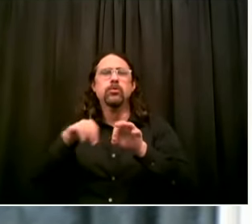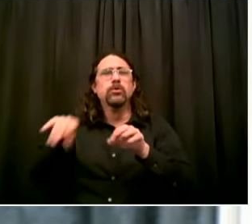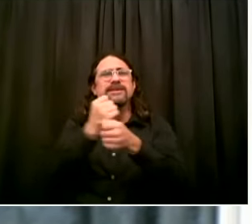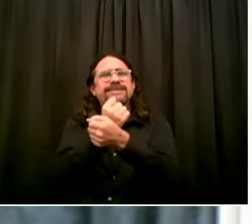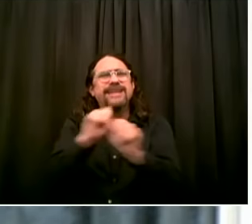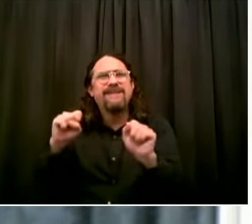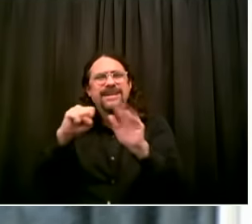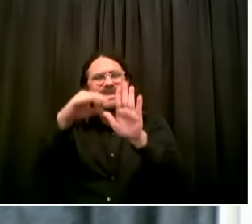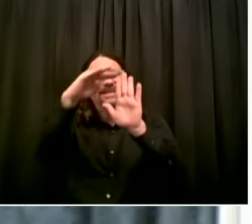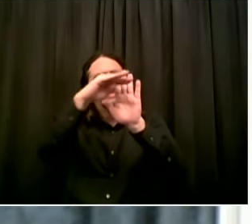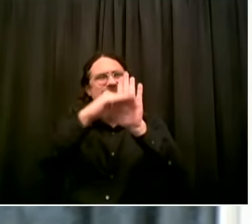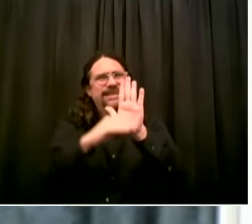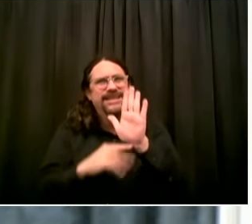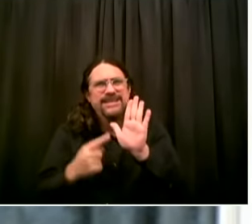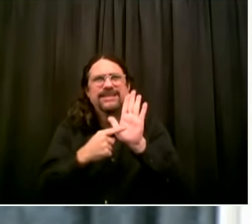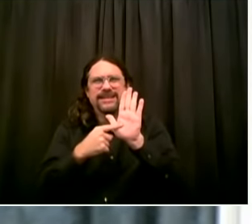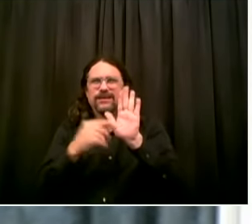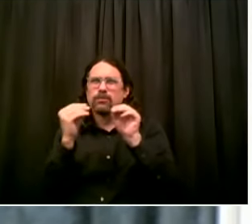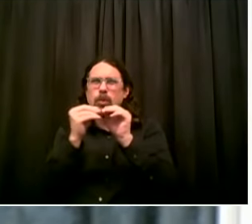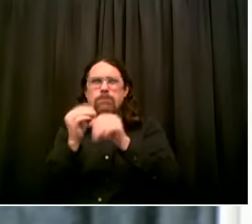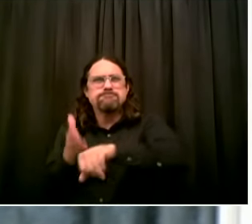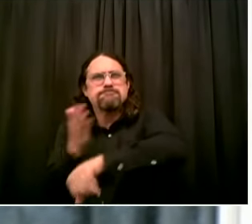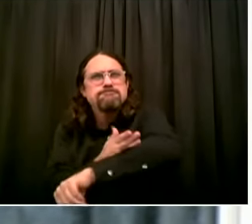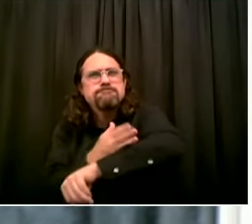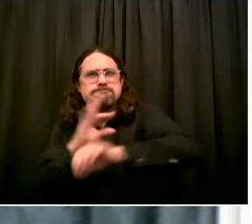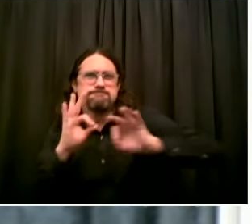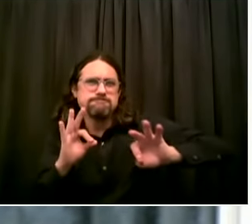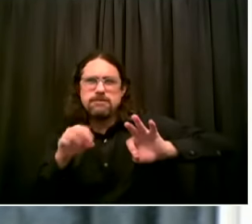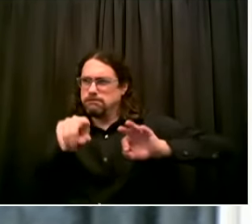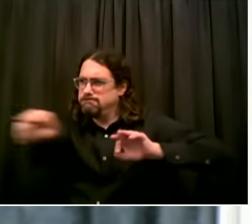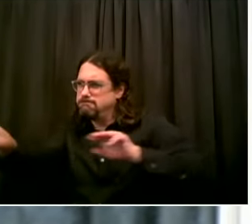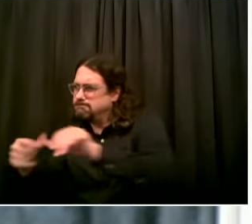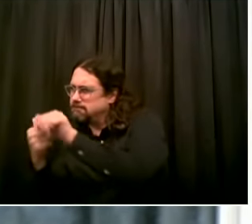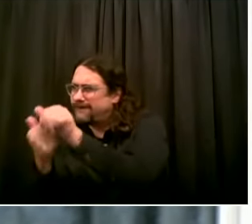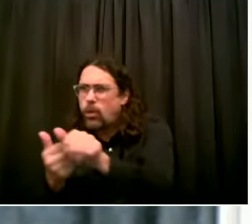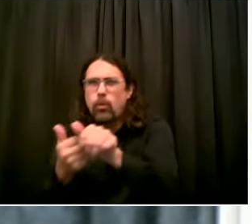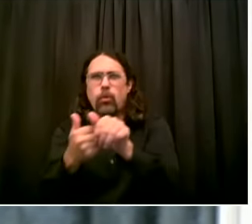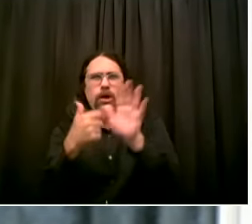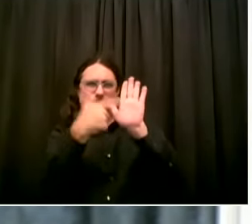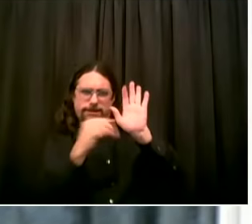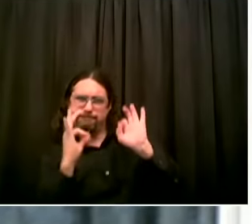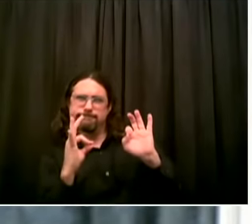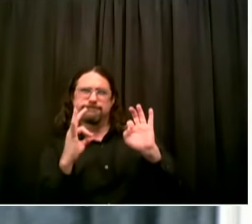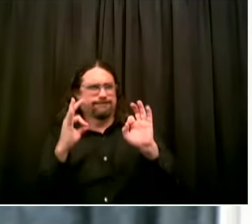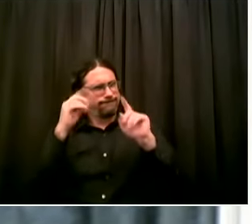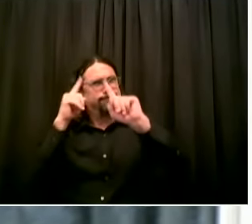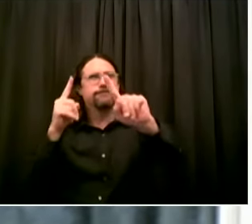WE WILL USE THEM AS QUICKLAY S NEEDED OF THE HERE TO TALK ABOUT THE PESCIFIC